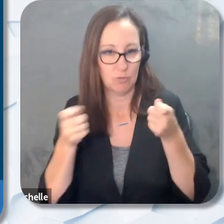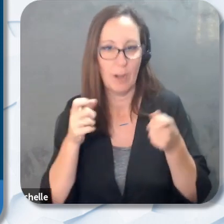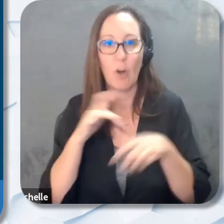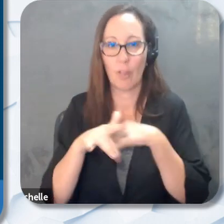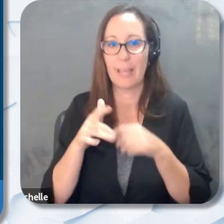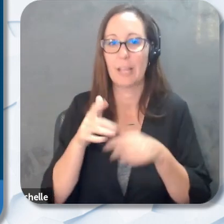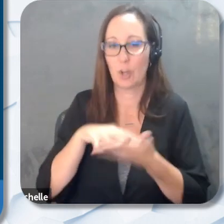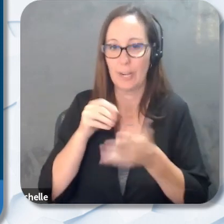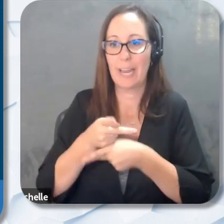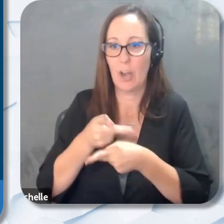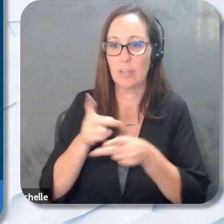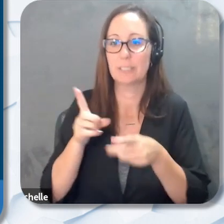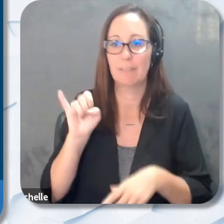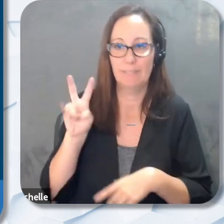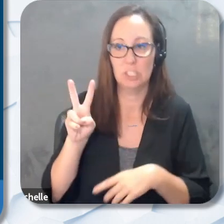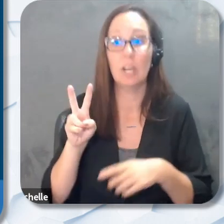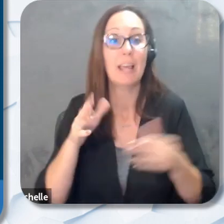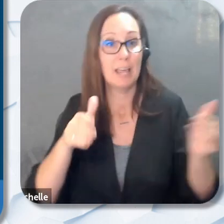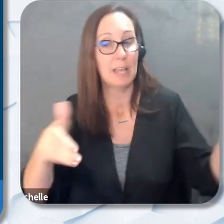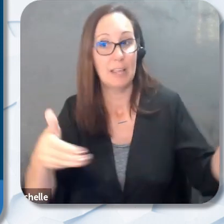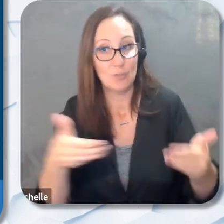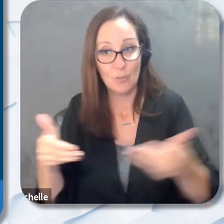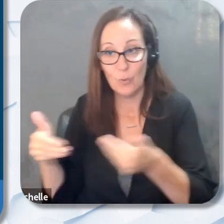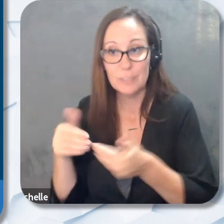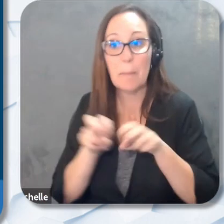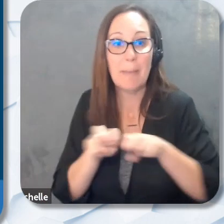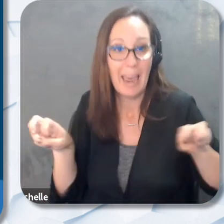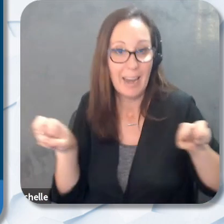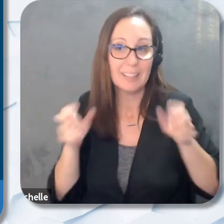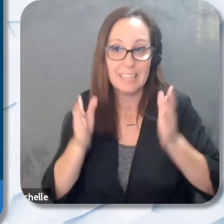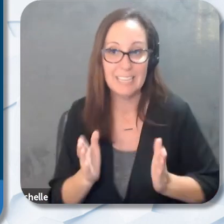who's going to introduce. Our panelists who can really pick up on these three things themes of